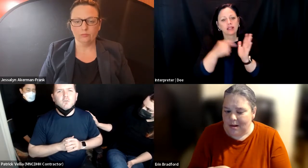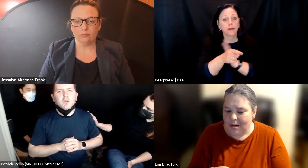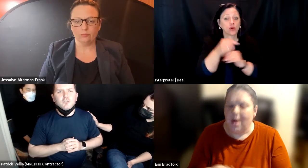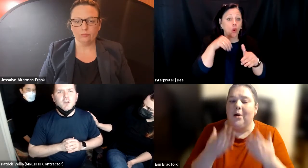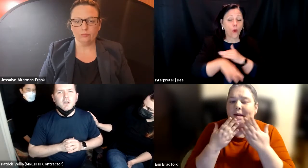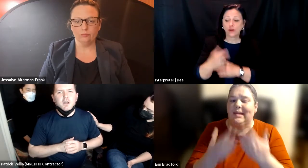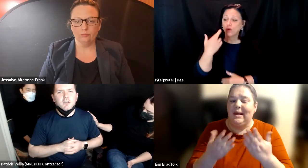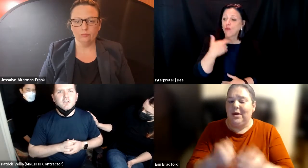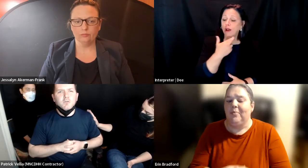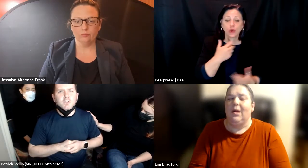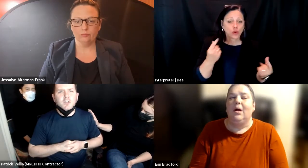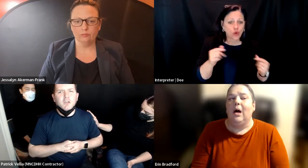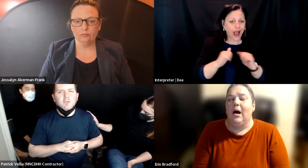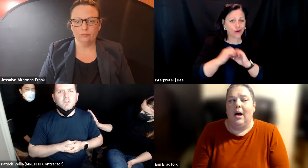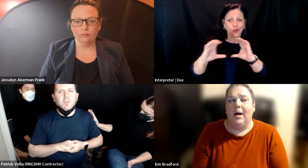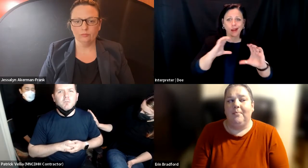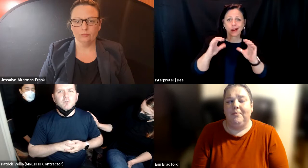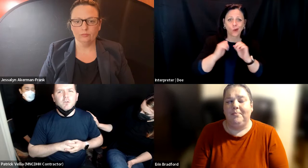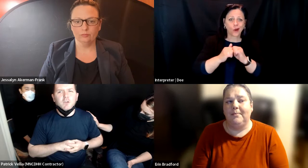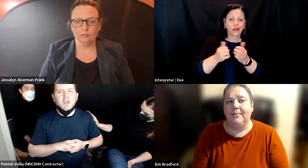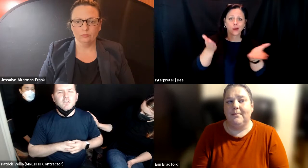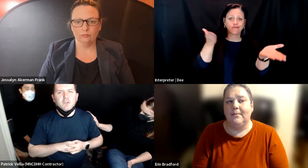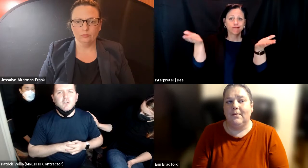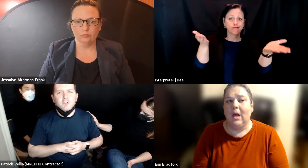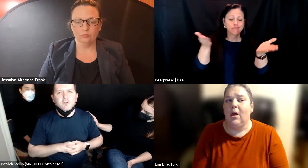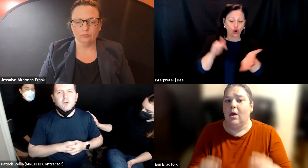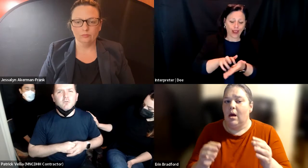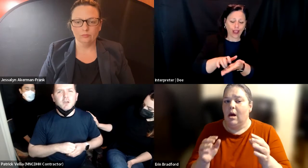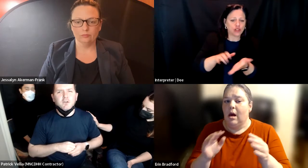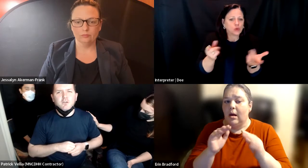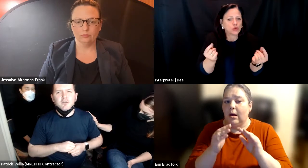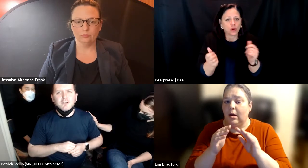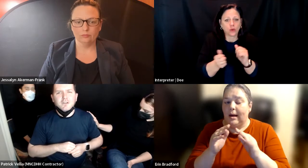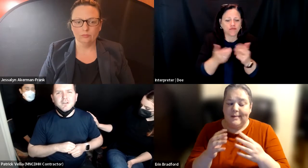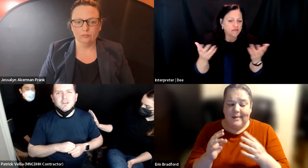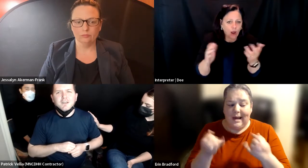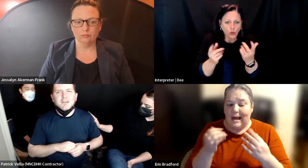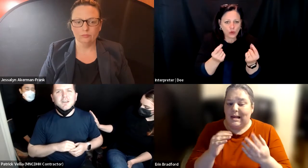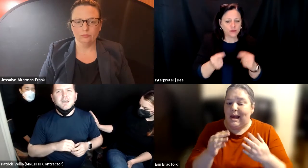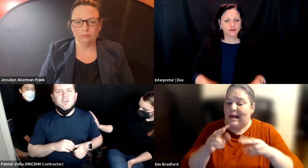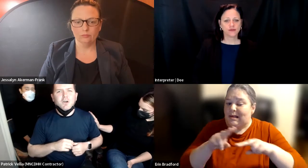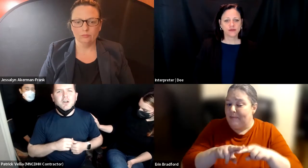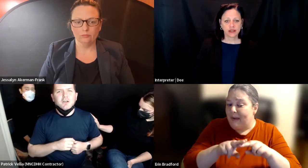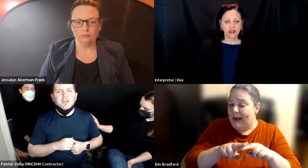Patrick: How do you communicate in the community at large?